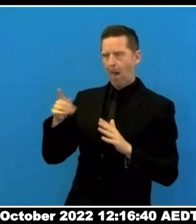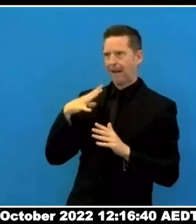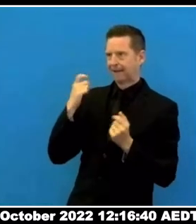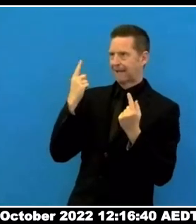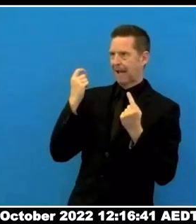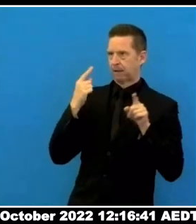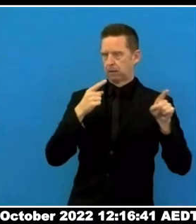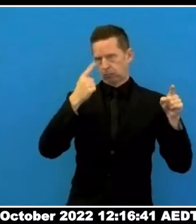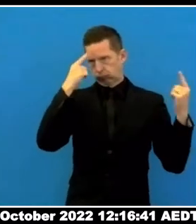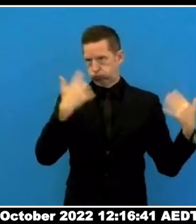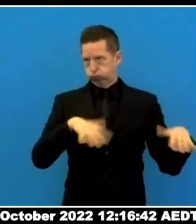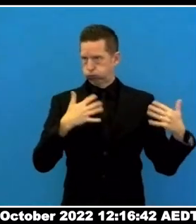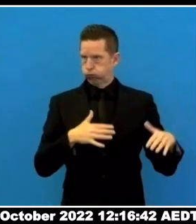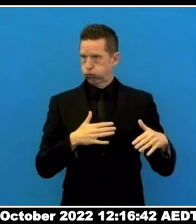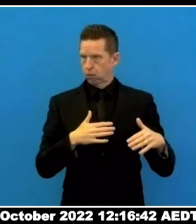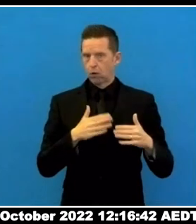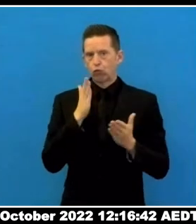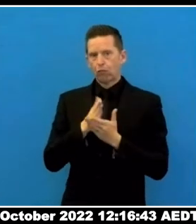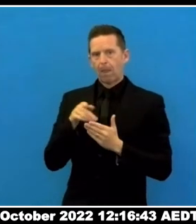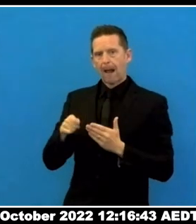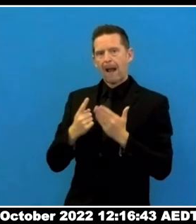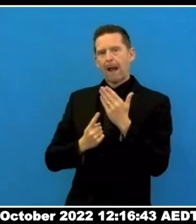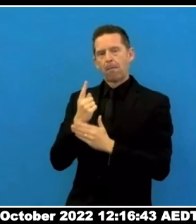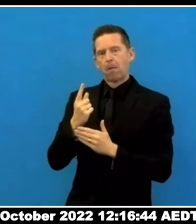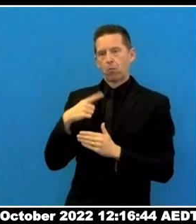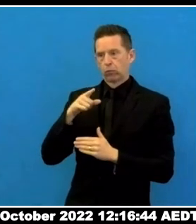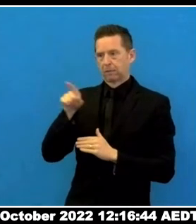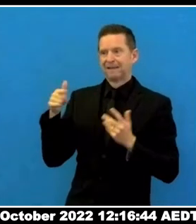very much arose by looking at the experience of people